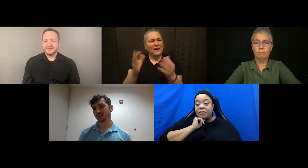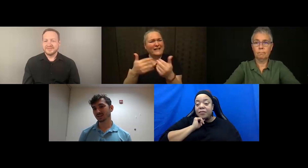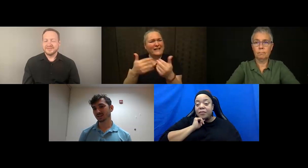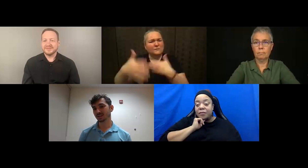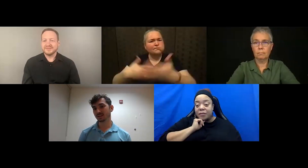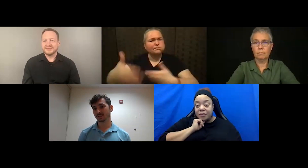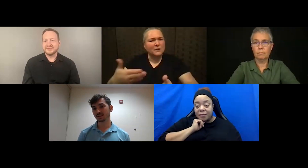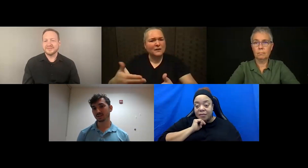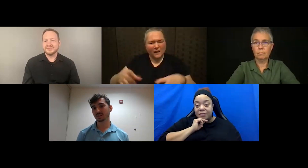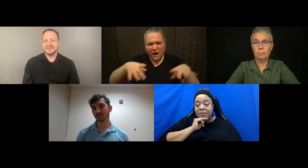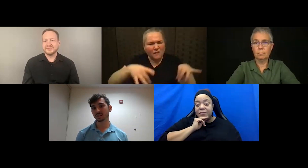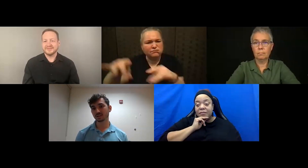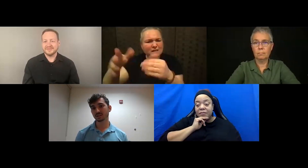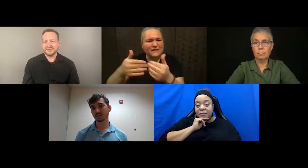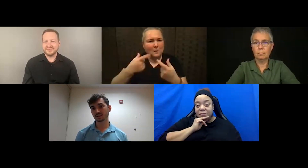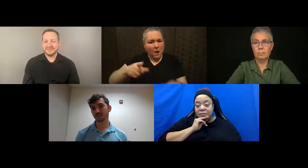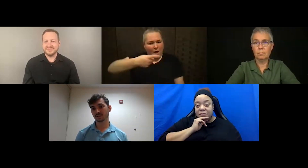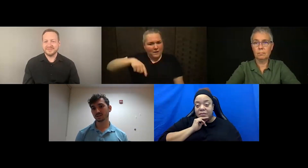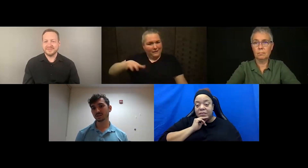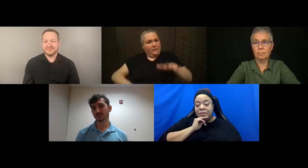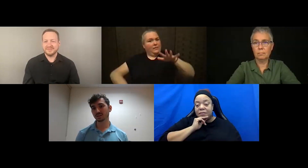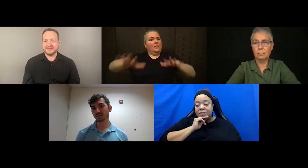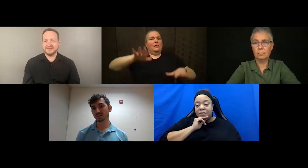it will continue to change, they adapt to the world that they live in and easily